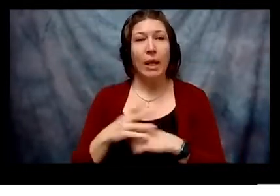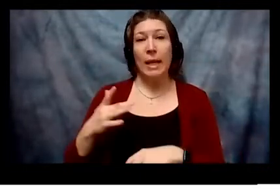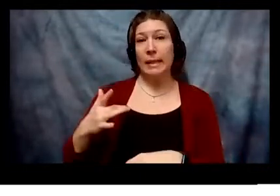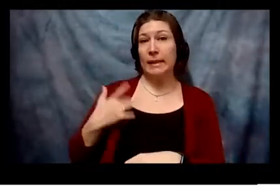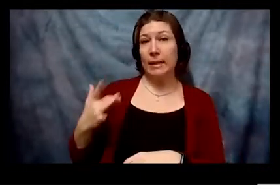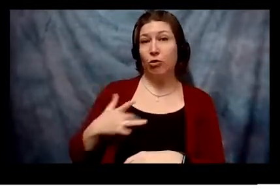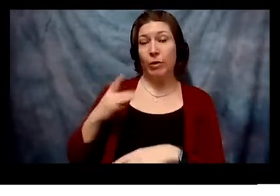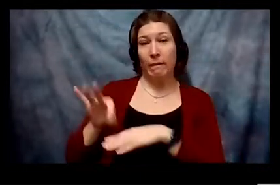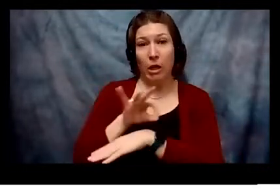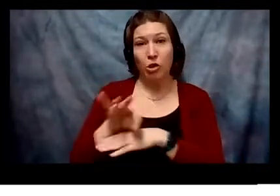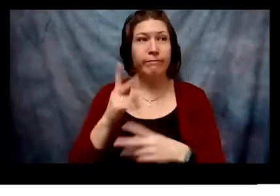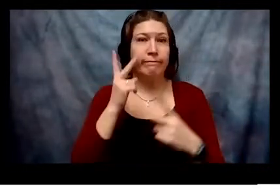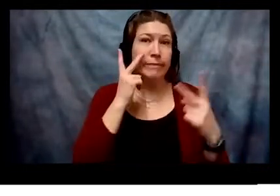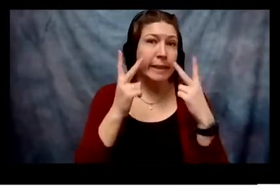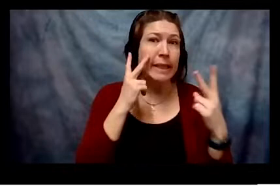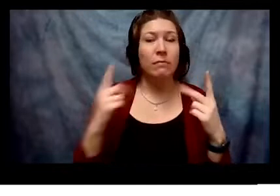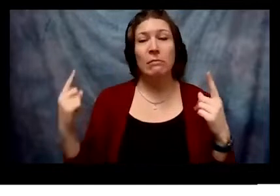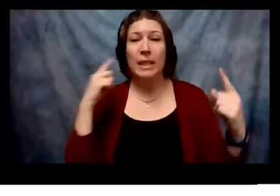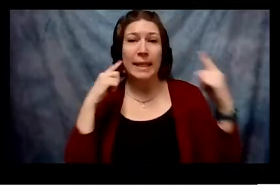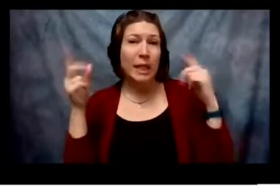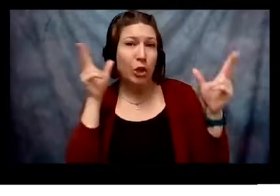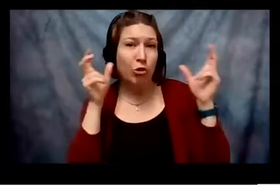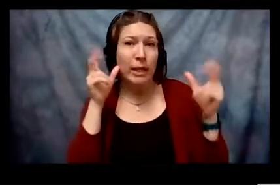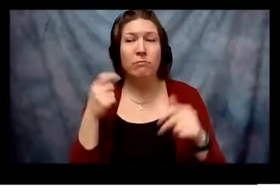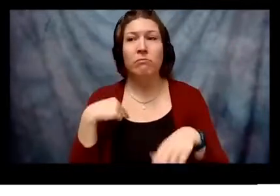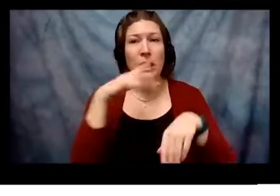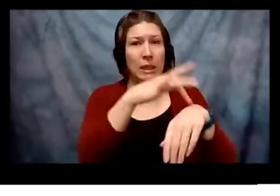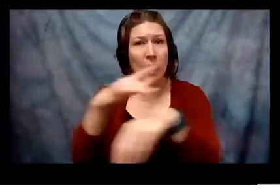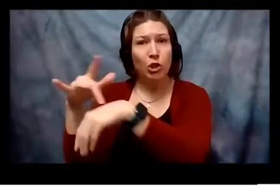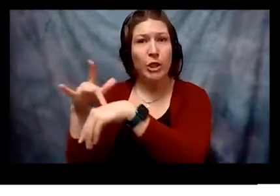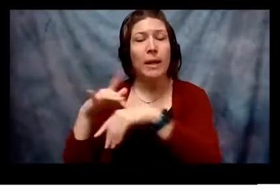seeing, hearing, touching, and balancing.